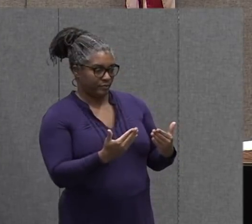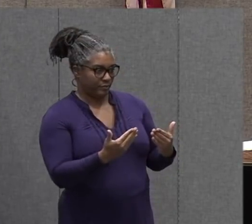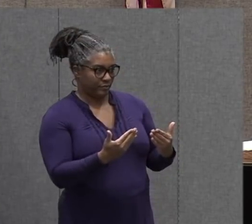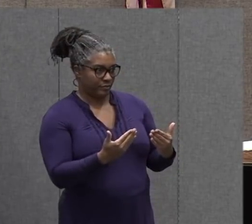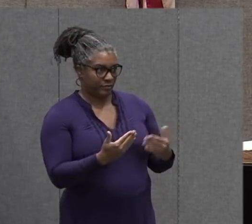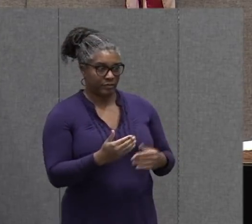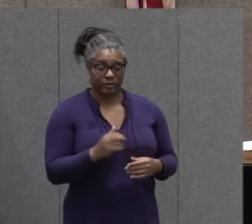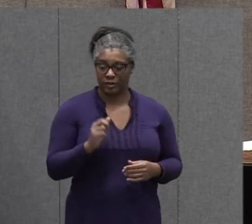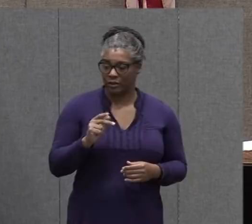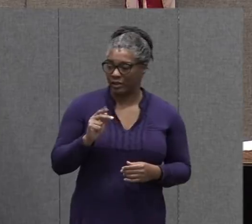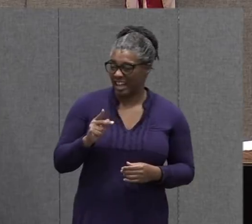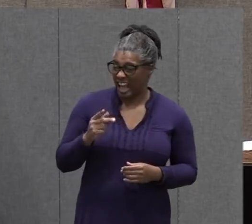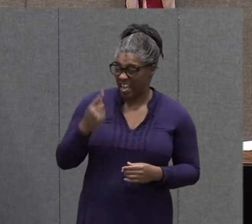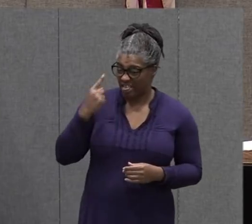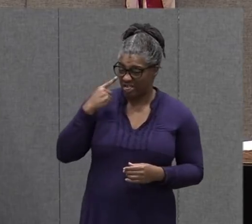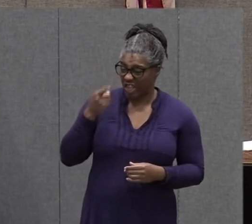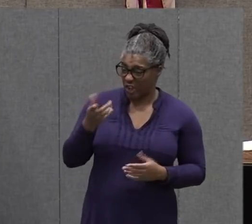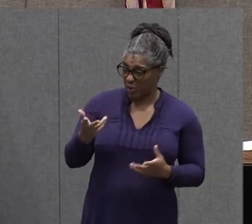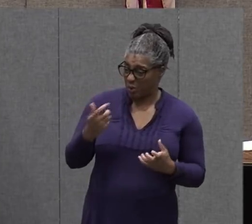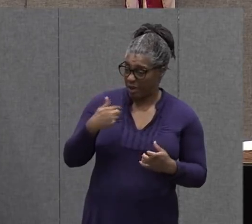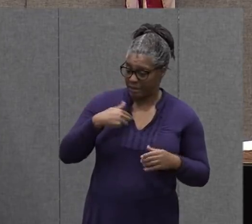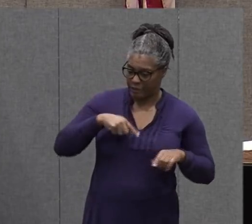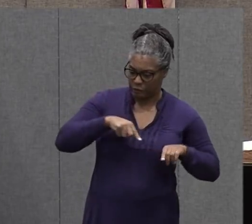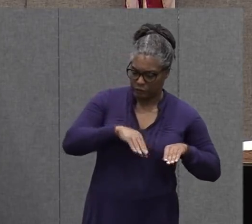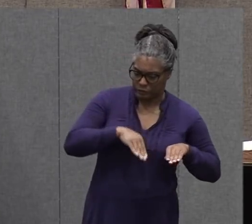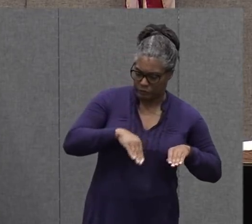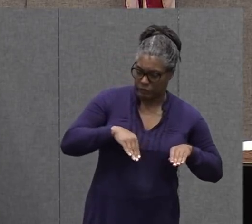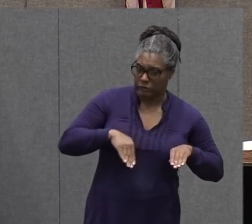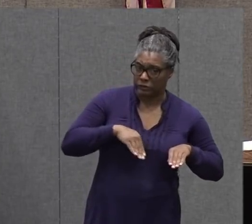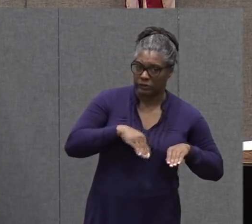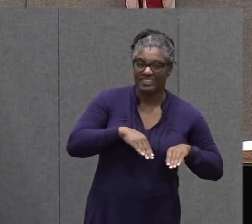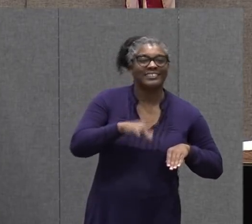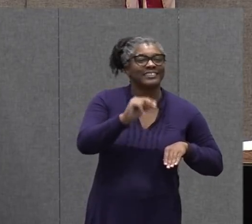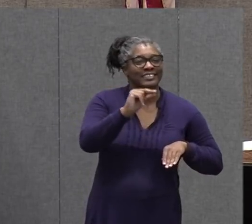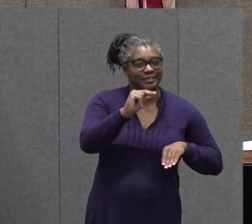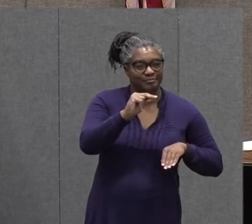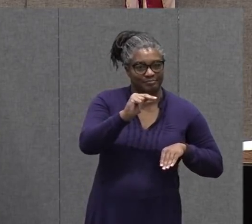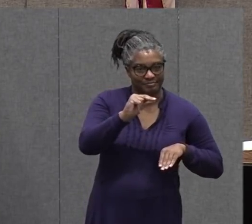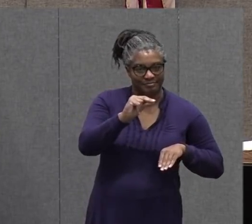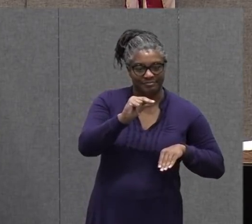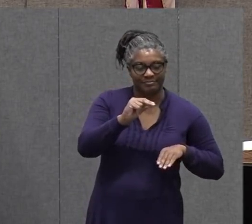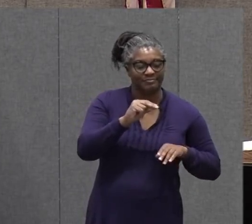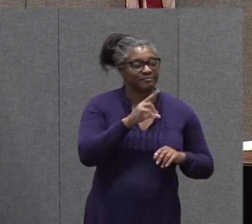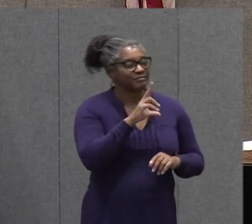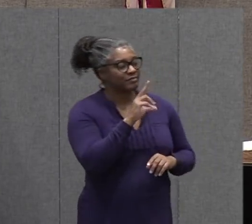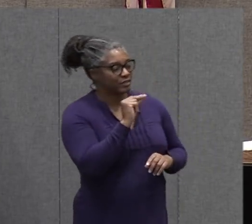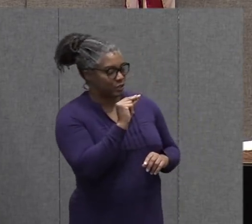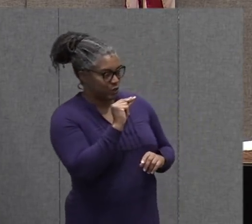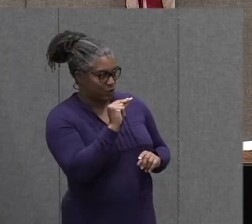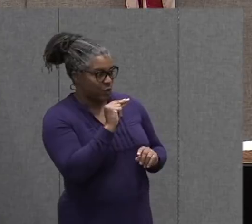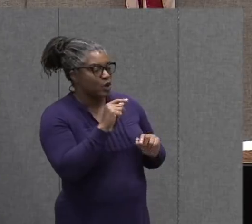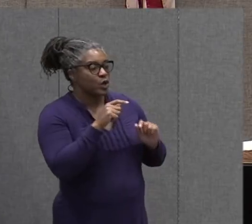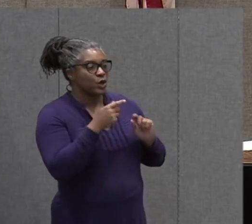to put my fingers in as well, [Miss Garcia] Well you could but, because we are practicing distance and being clean,